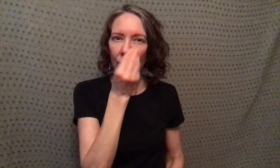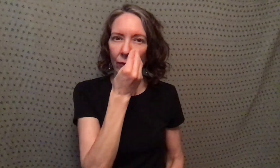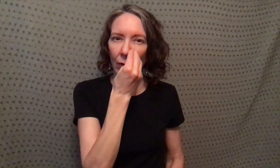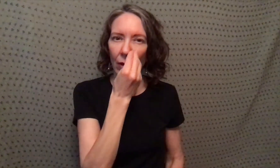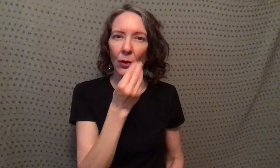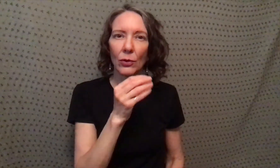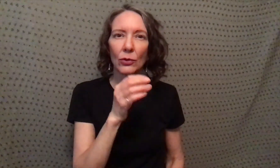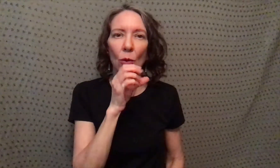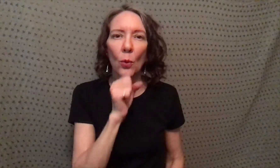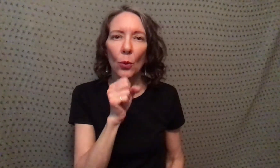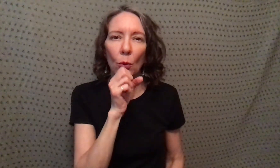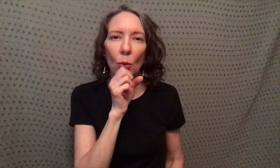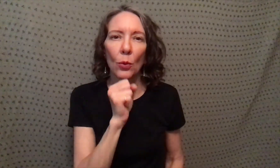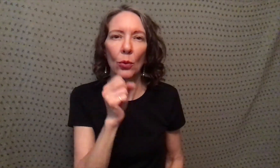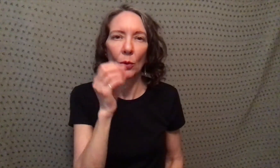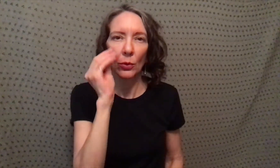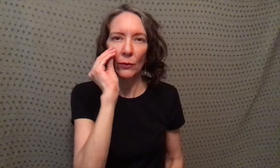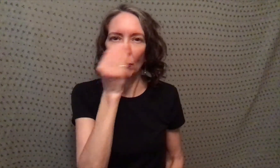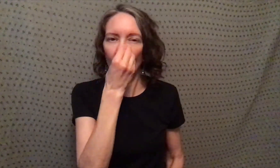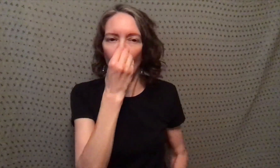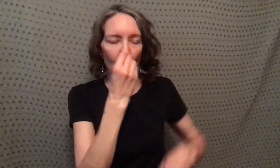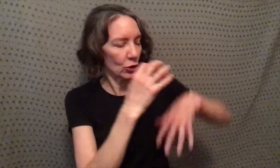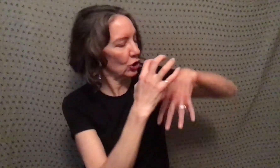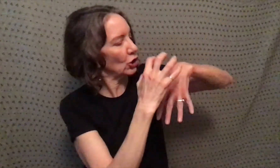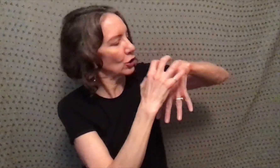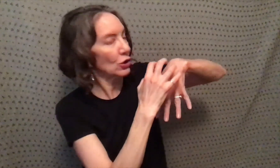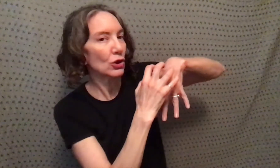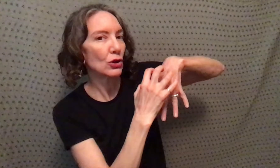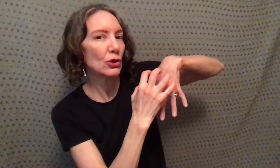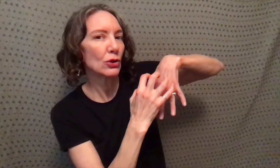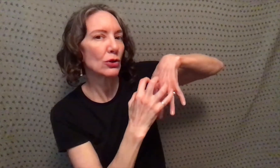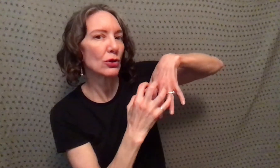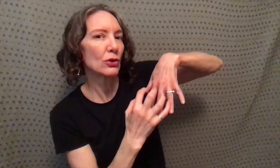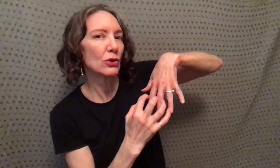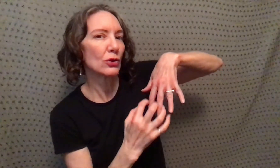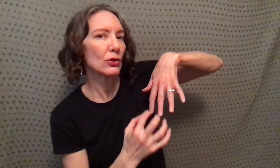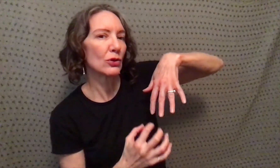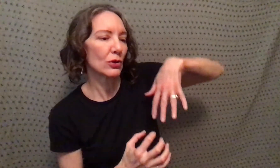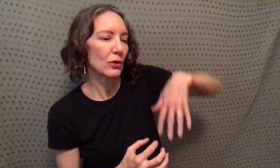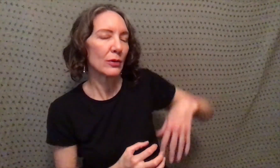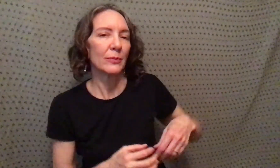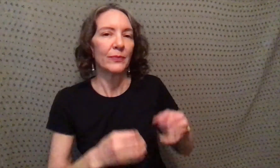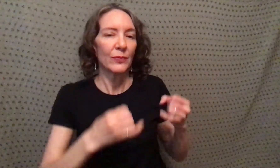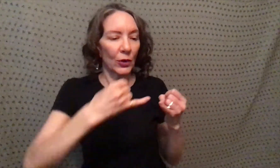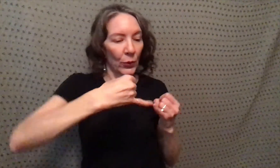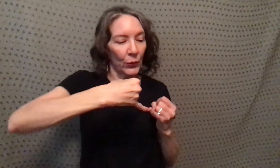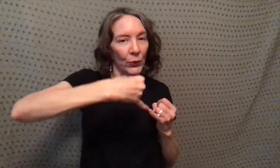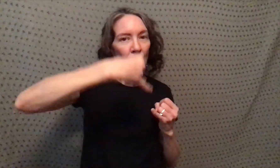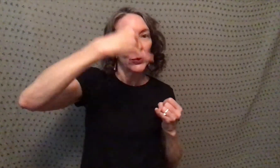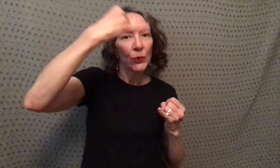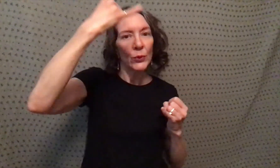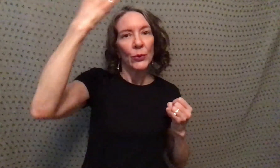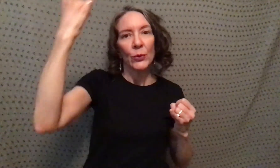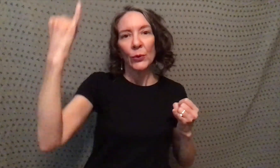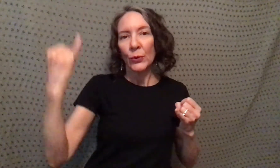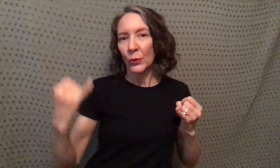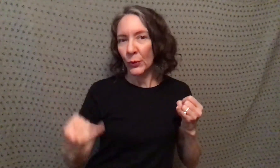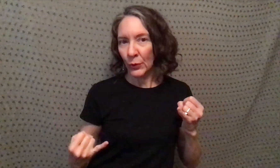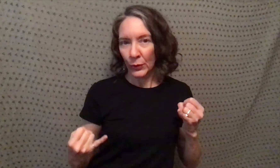the front has flowers on it, orange flowers decorating the front of the purse. It has a thin